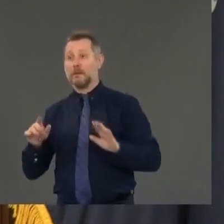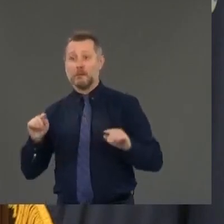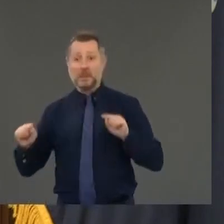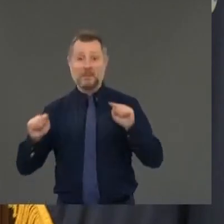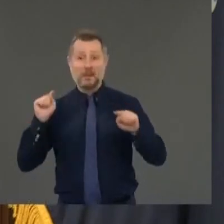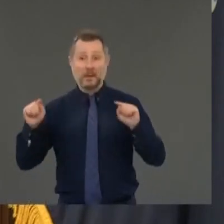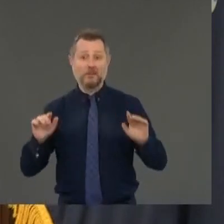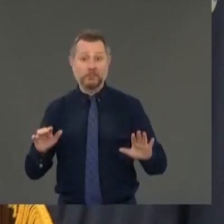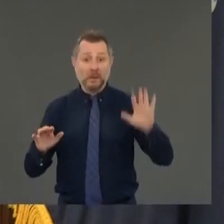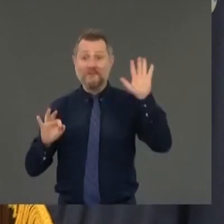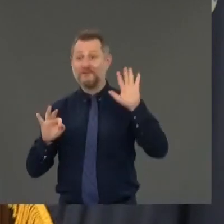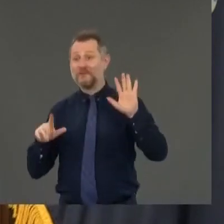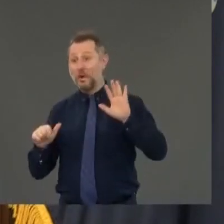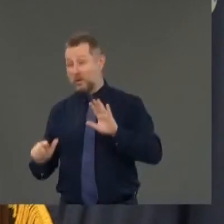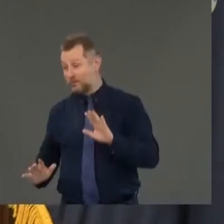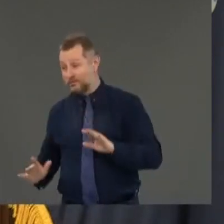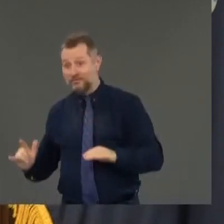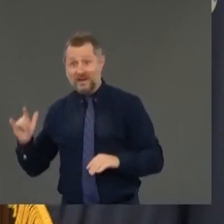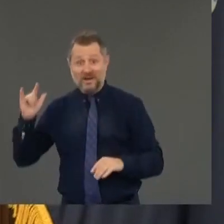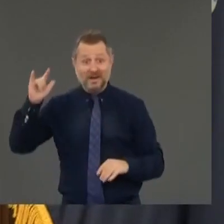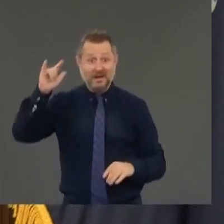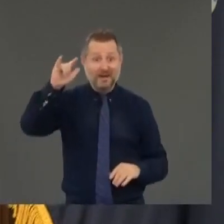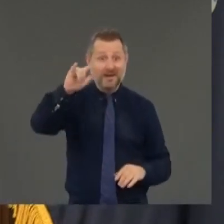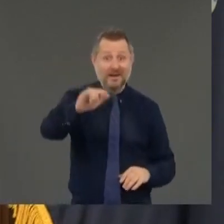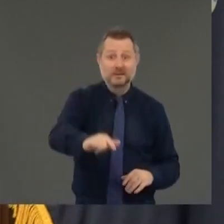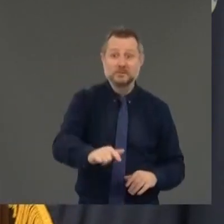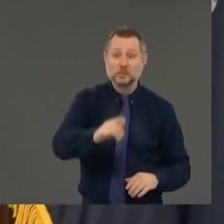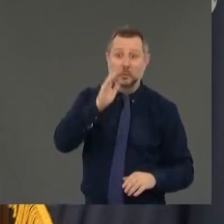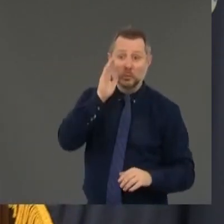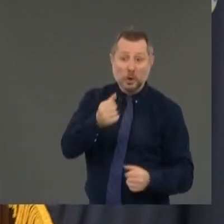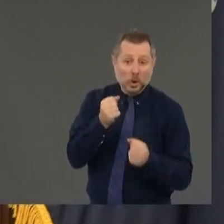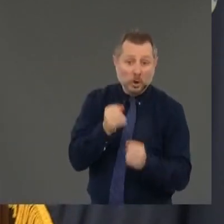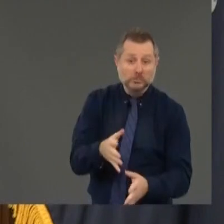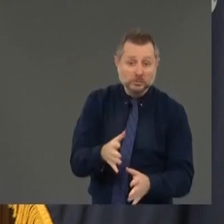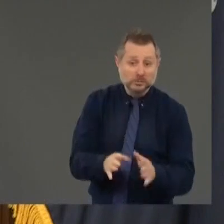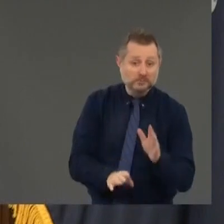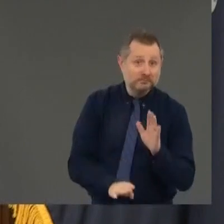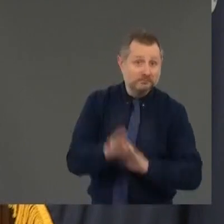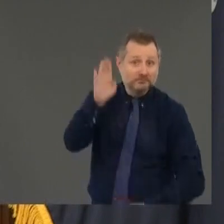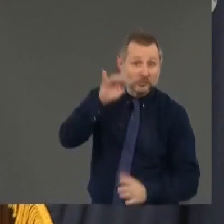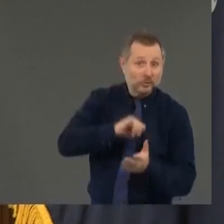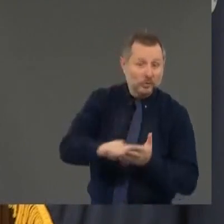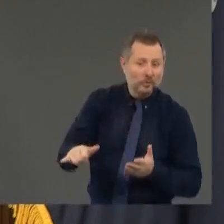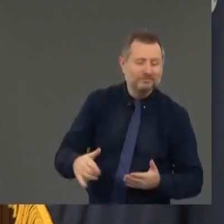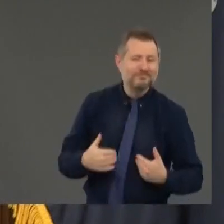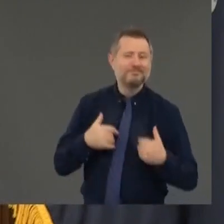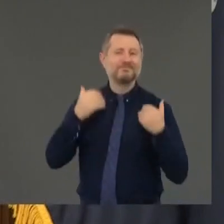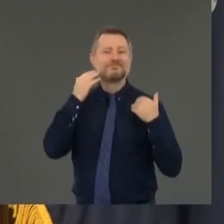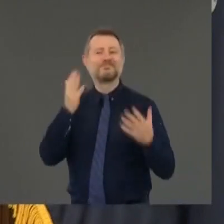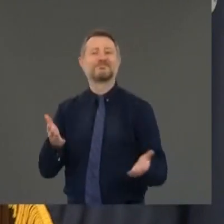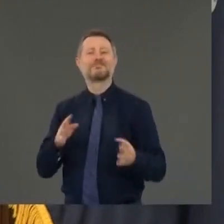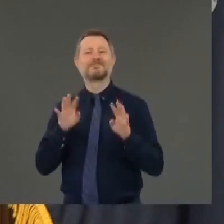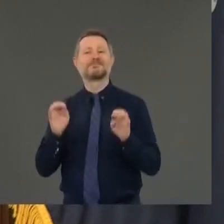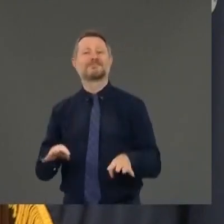RESURGENCE, IS THERE A NATIONAL QUESTION MARK, OTHER STATES ARE GOING UP, DO PEOPLE IN FLORIDA